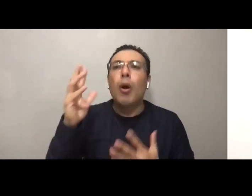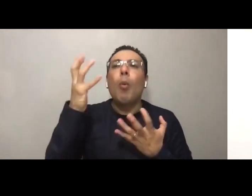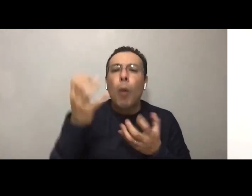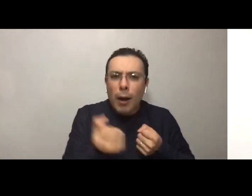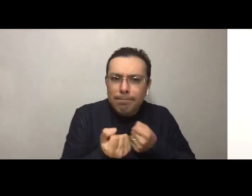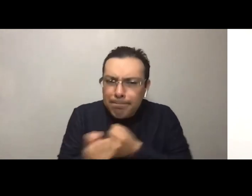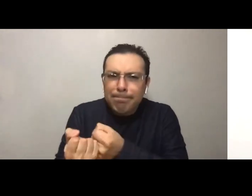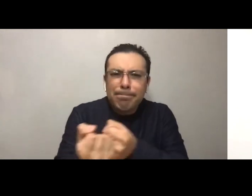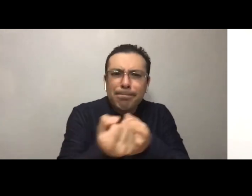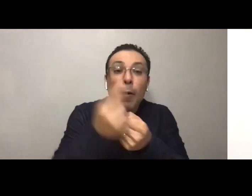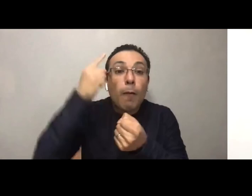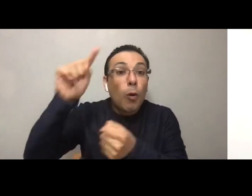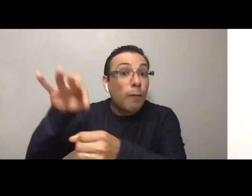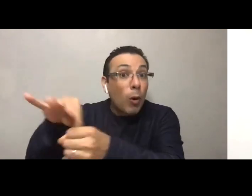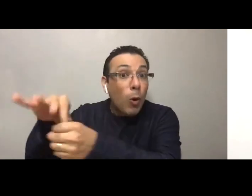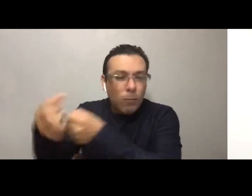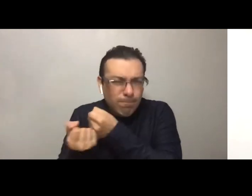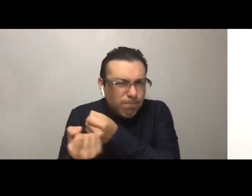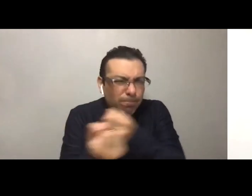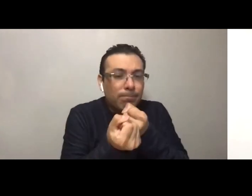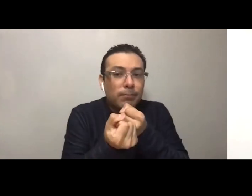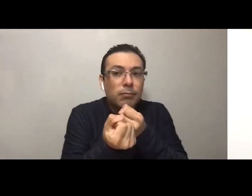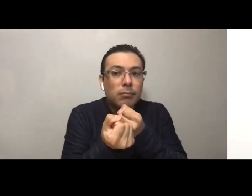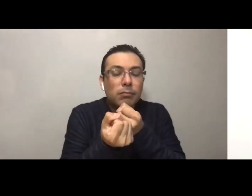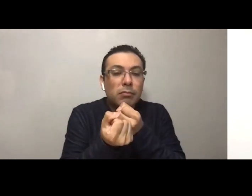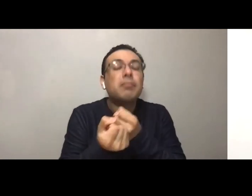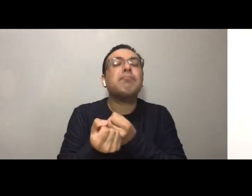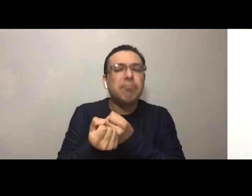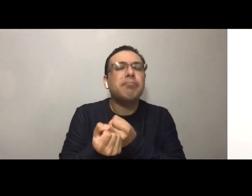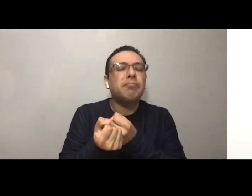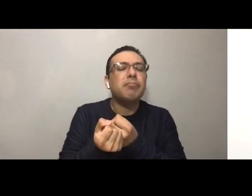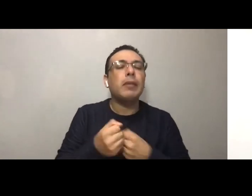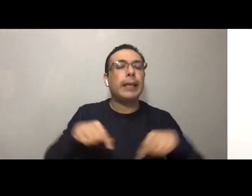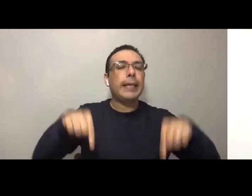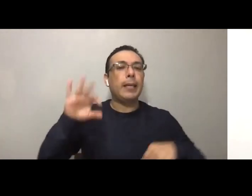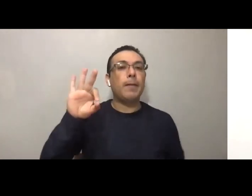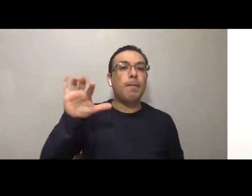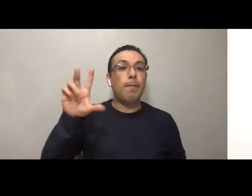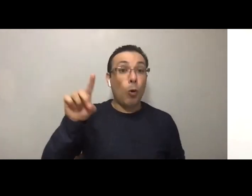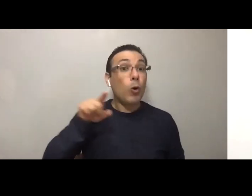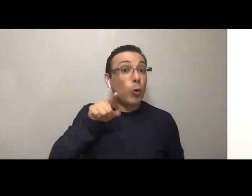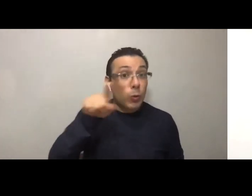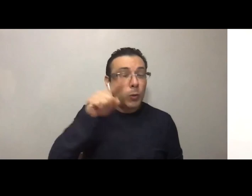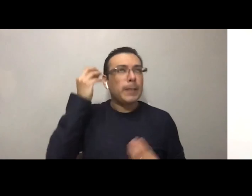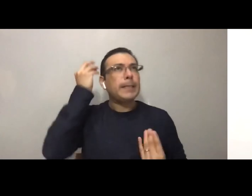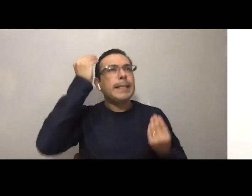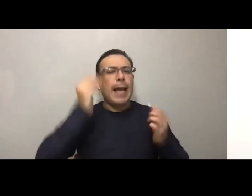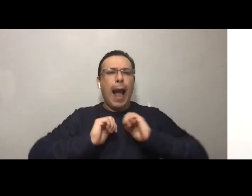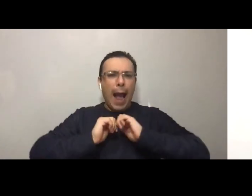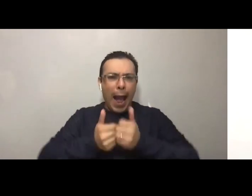our hope at Ford is that as you strategize and deliberate over your grant-making portfolio this year and beyond,